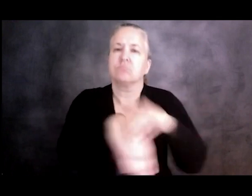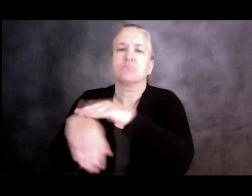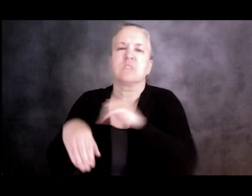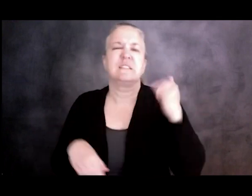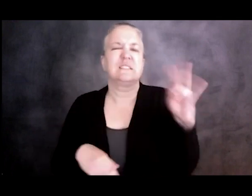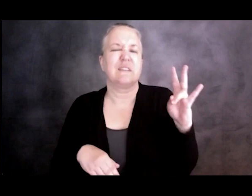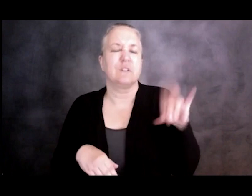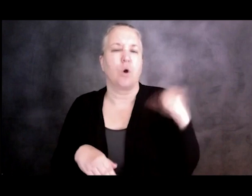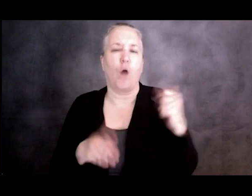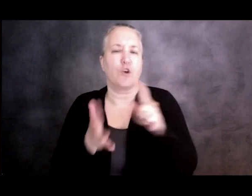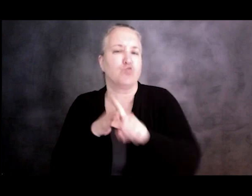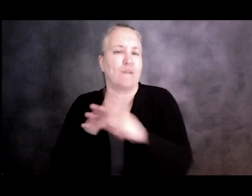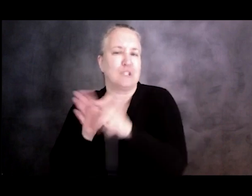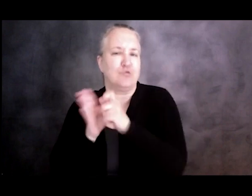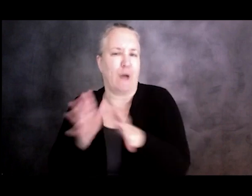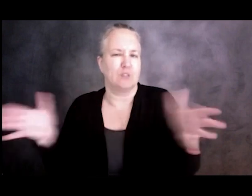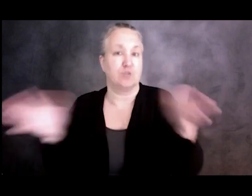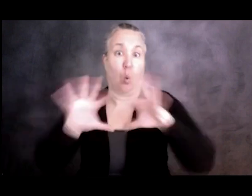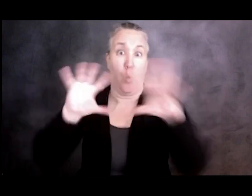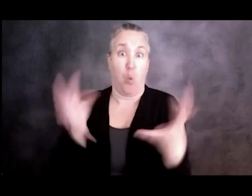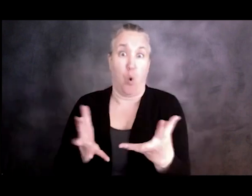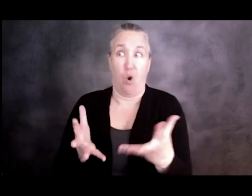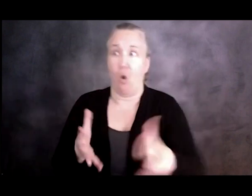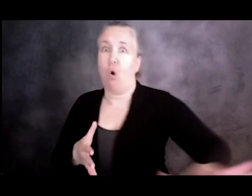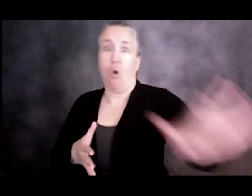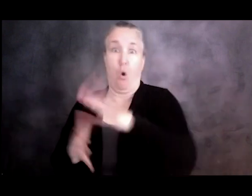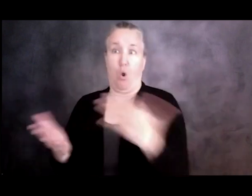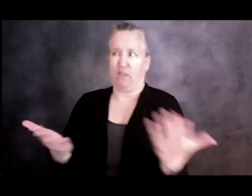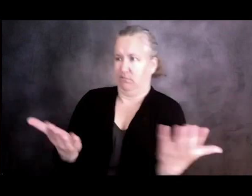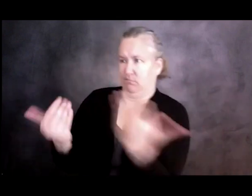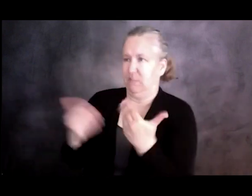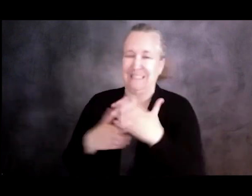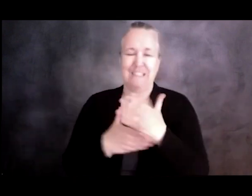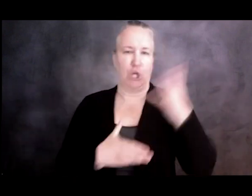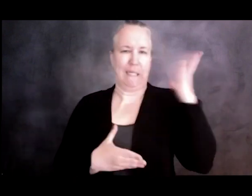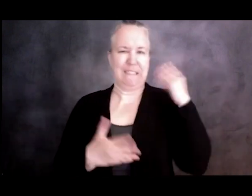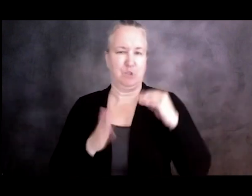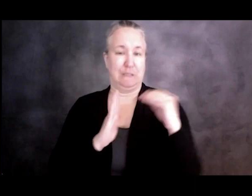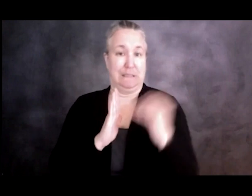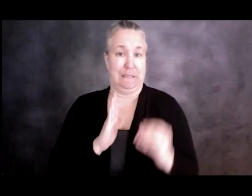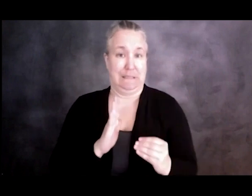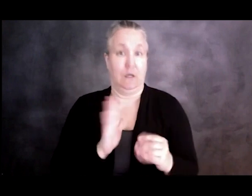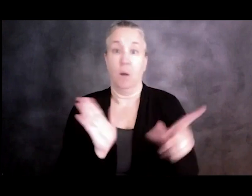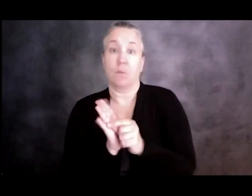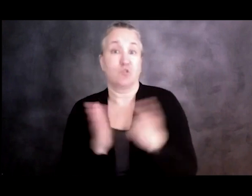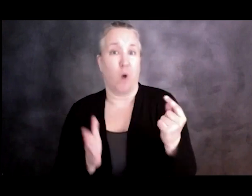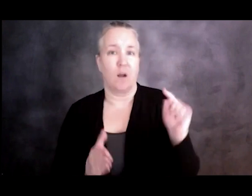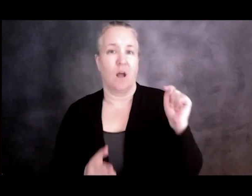from around the globe to shed light on their experiences. And the result is The Displaced, a powerful dispatch